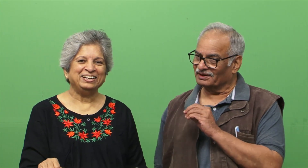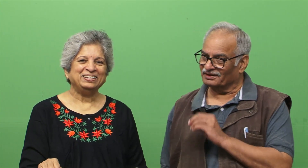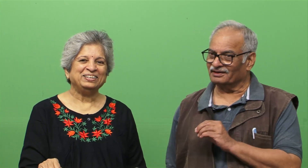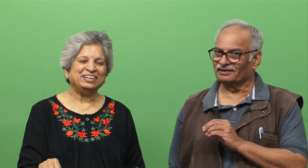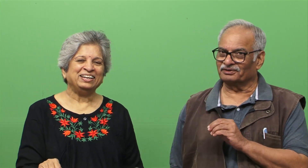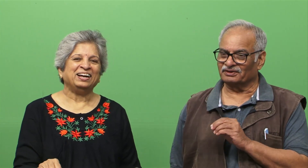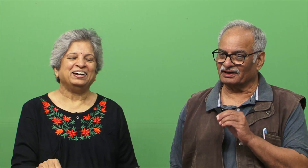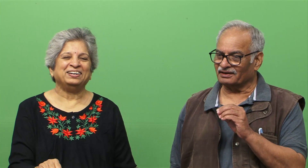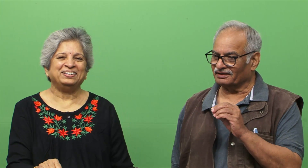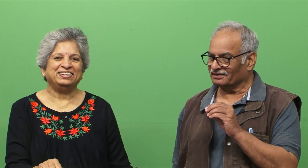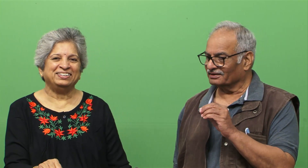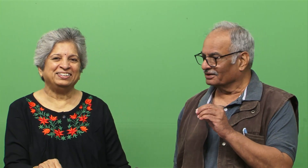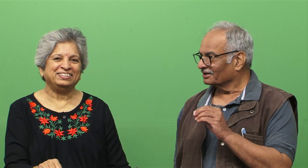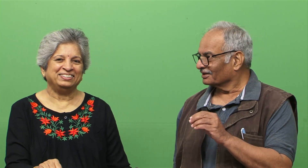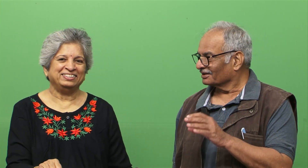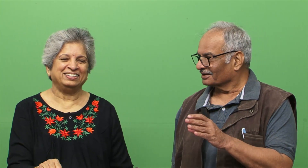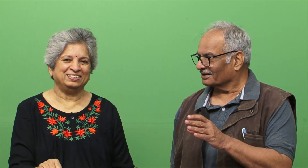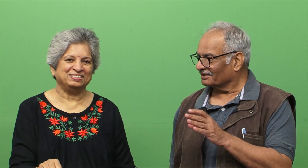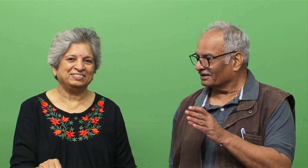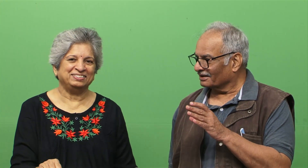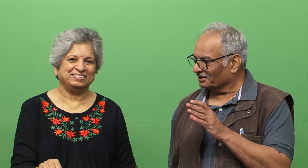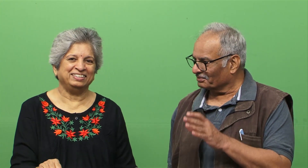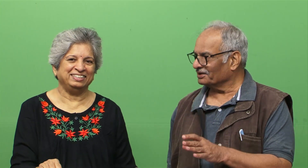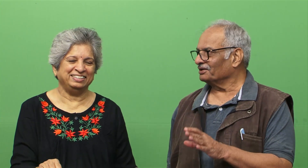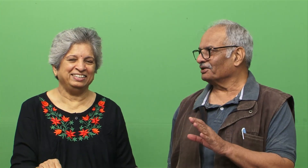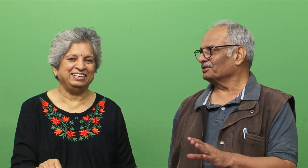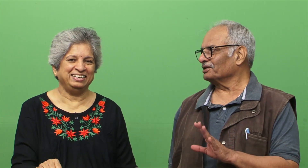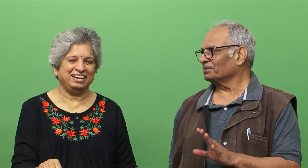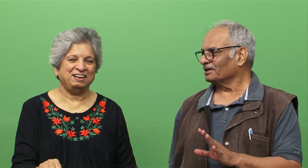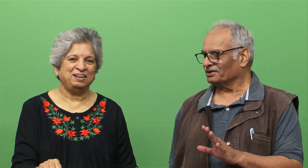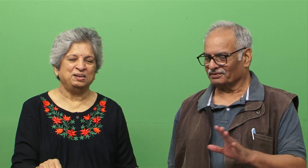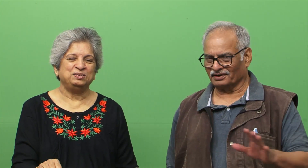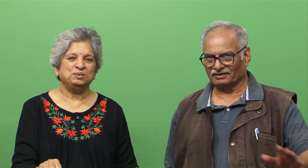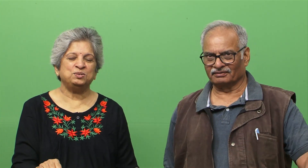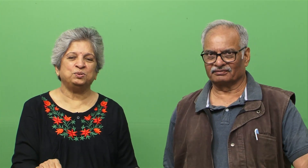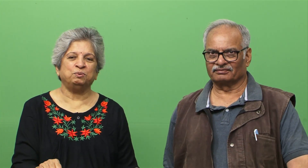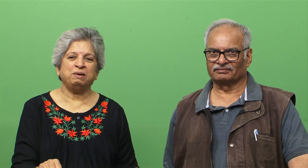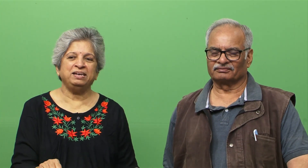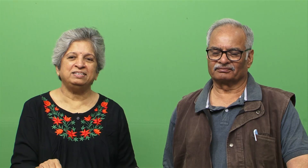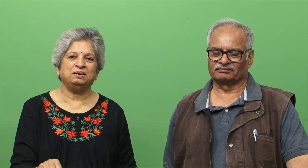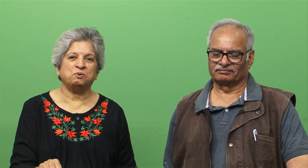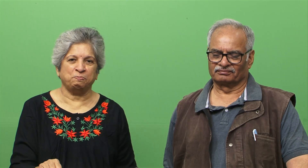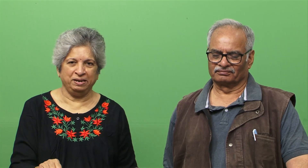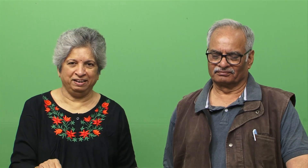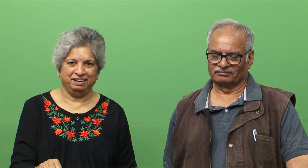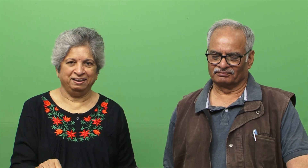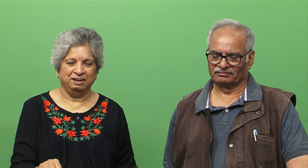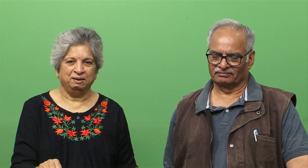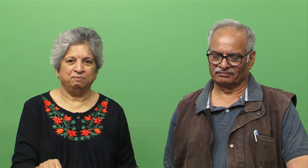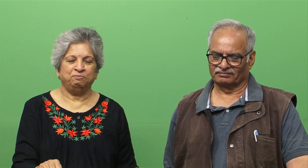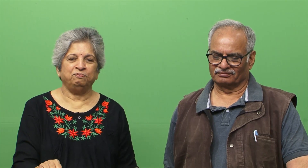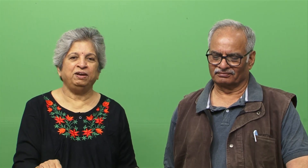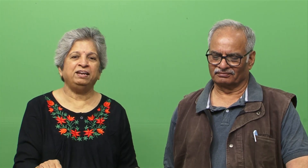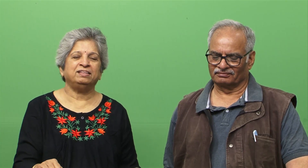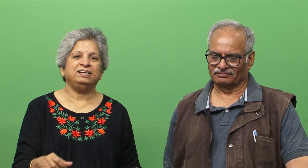little so that I can get I can remain interested in pallative care so sto is the opening where the